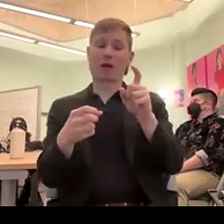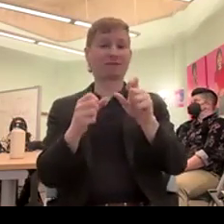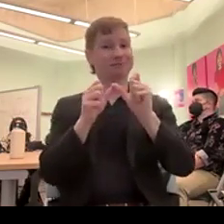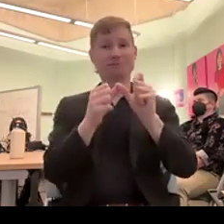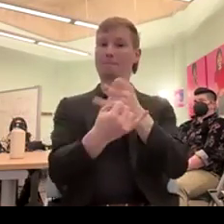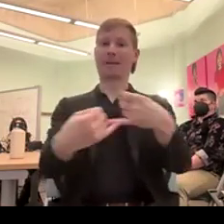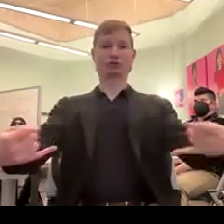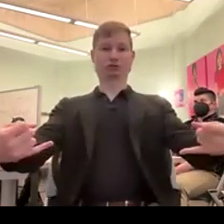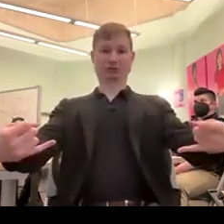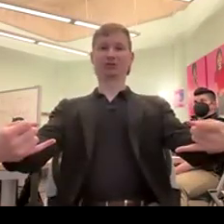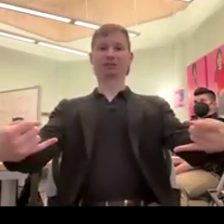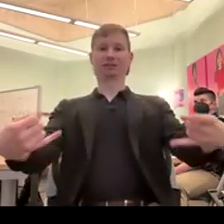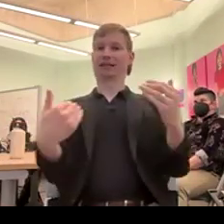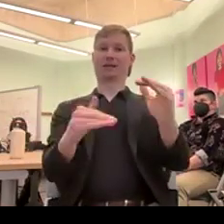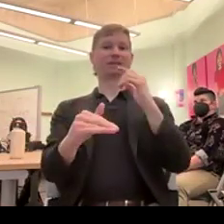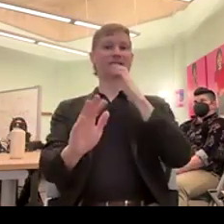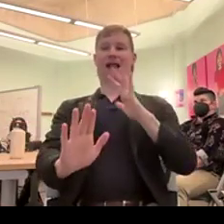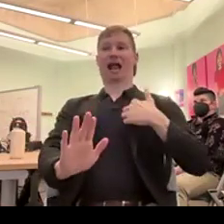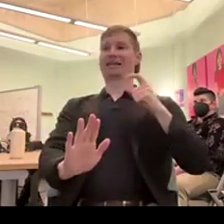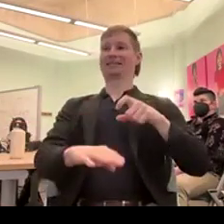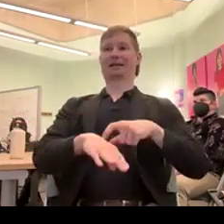It's going to be a lot harder to kind of maintain those boundaries and kind of,